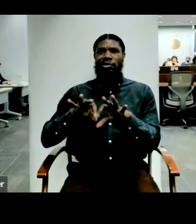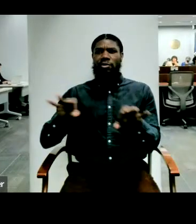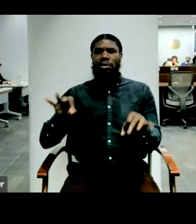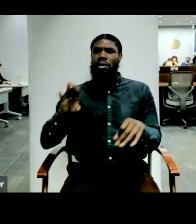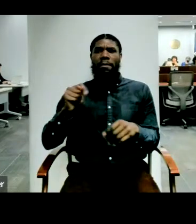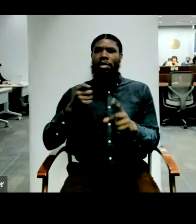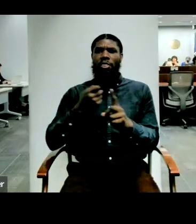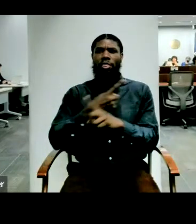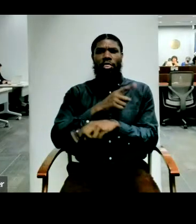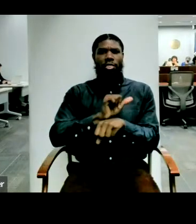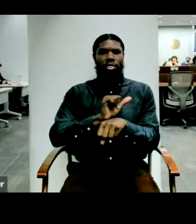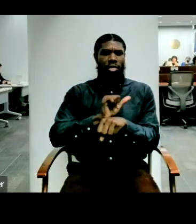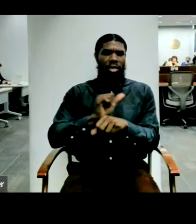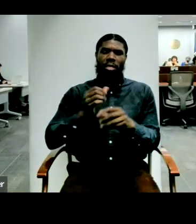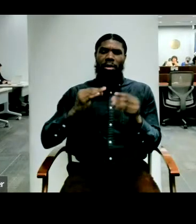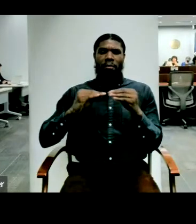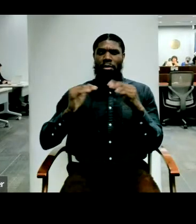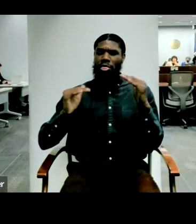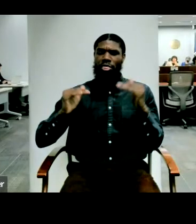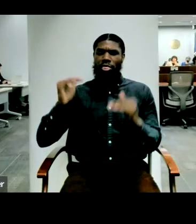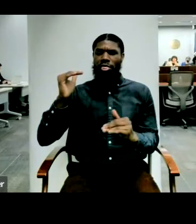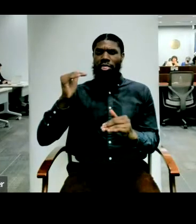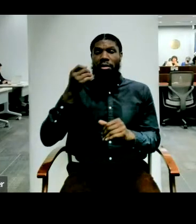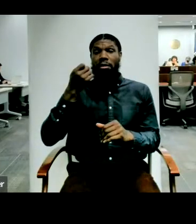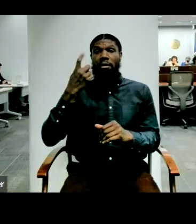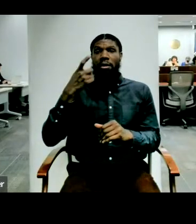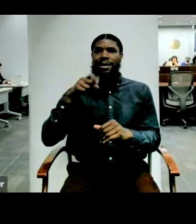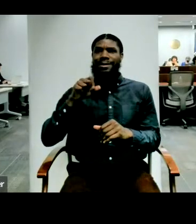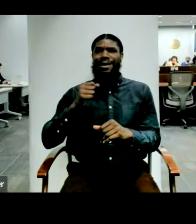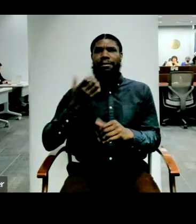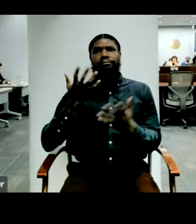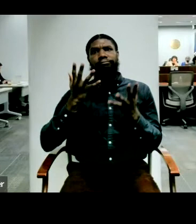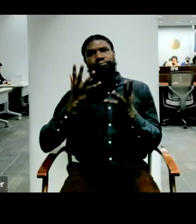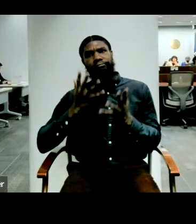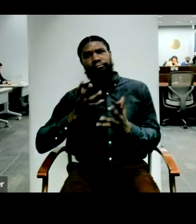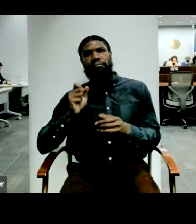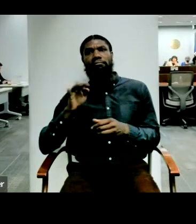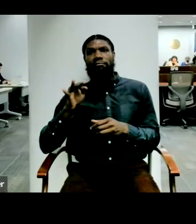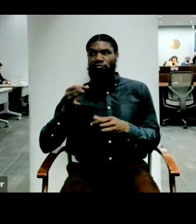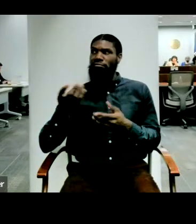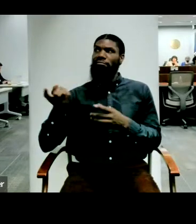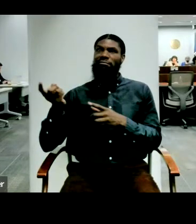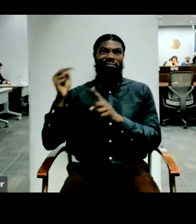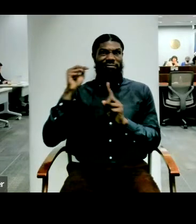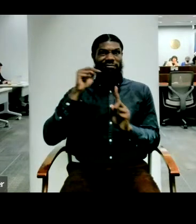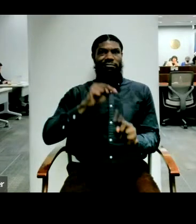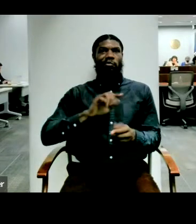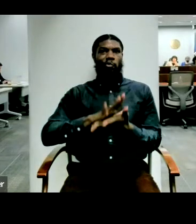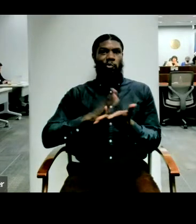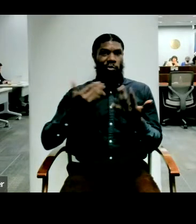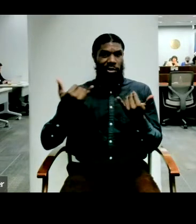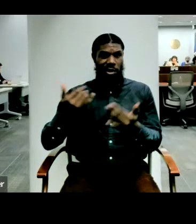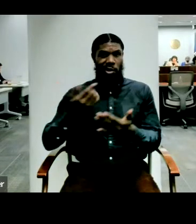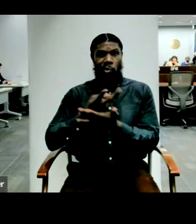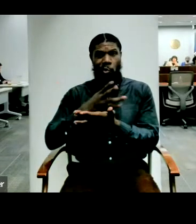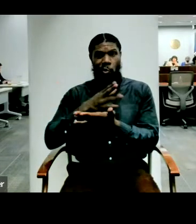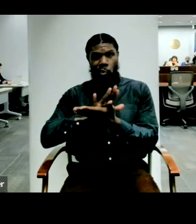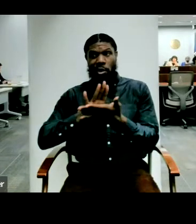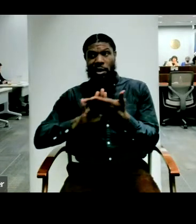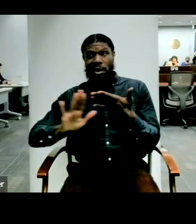that creates much more disparity, yes unfortunately you go back into schools today, graduate schools, colleges, fewer people of color.